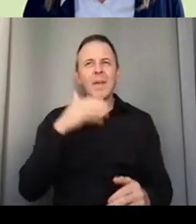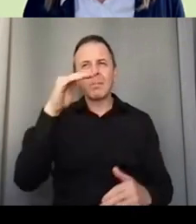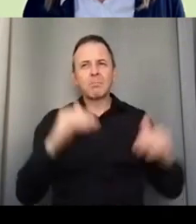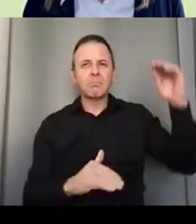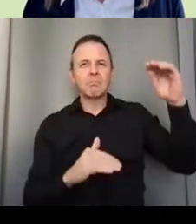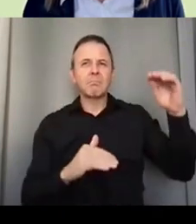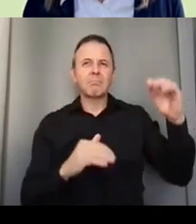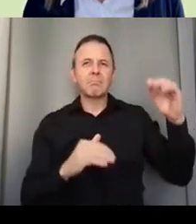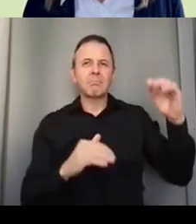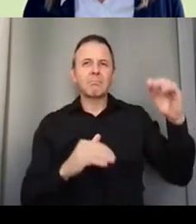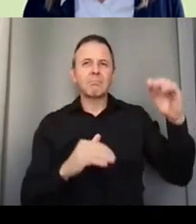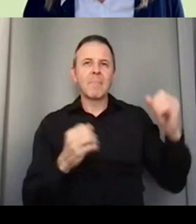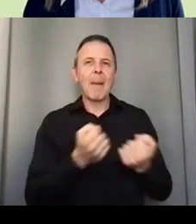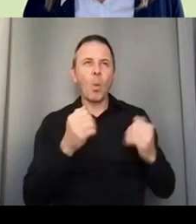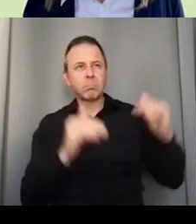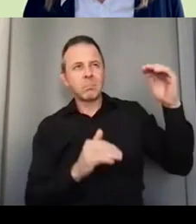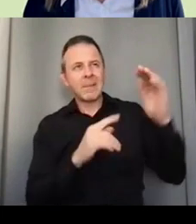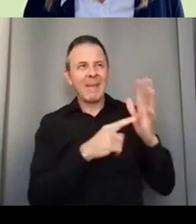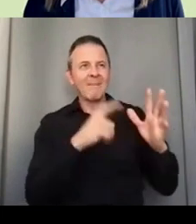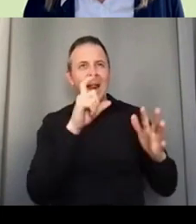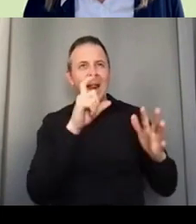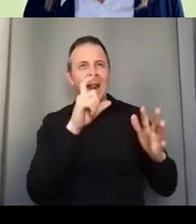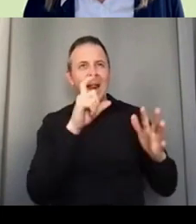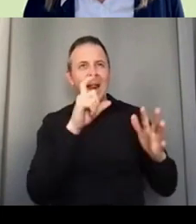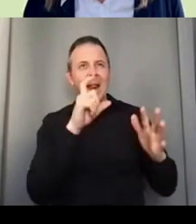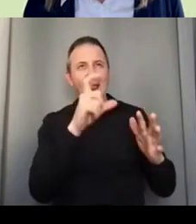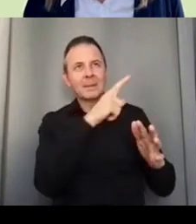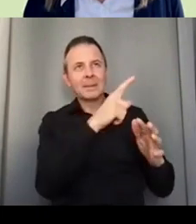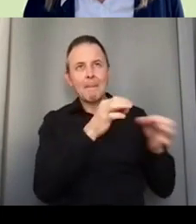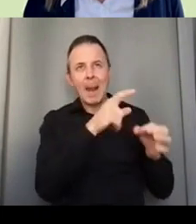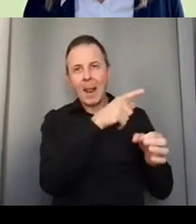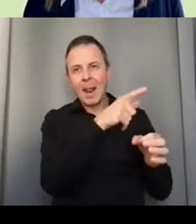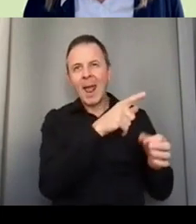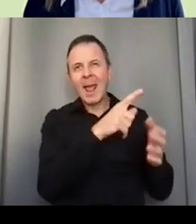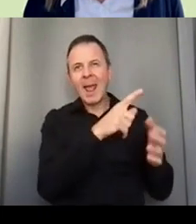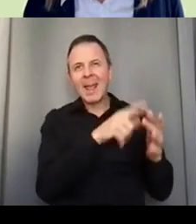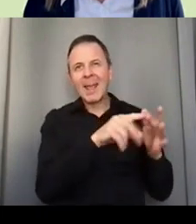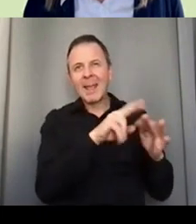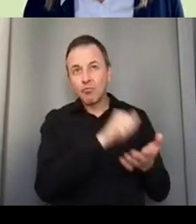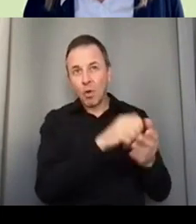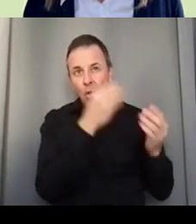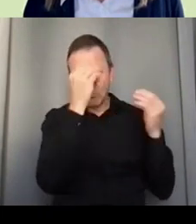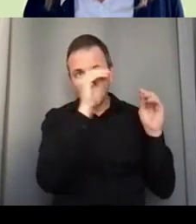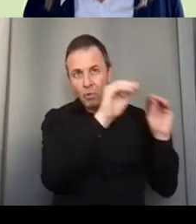meetings if LAC's and planners well trained and they their roles they should